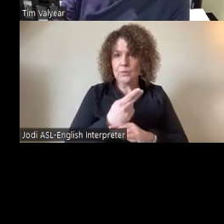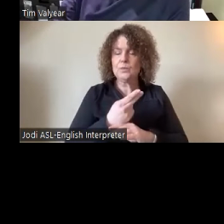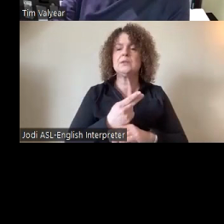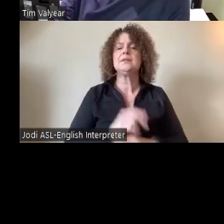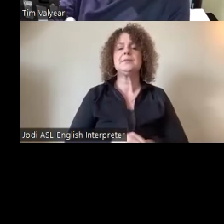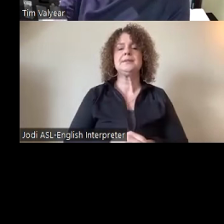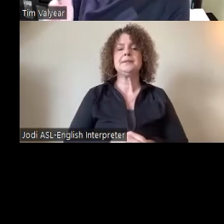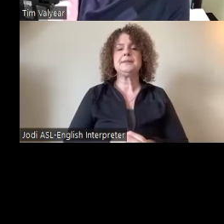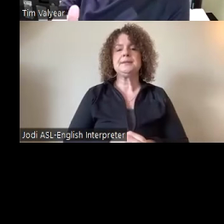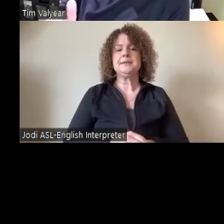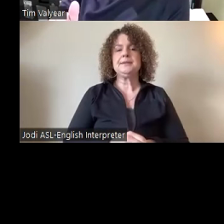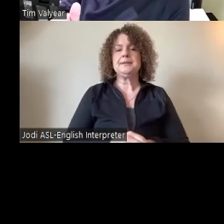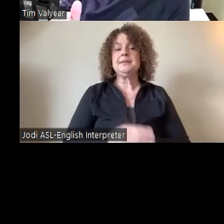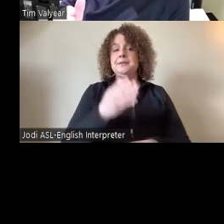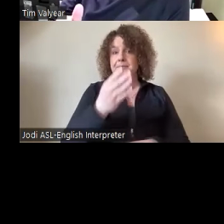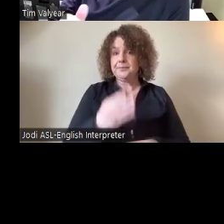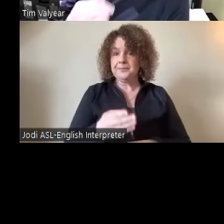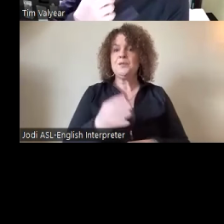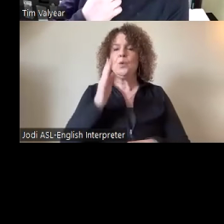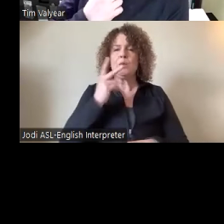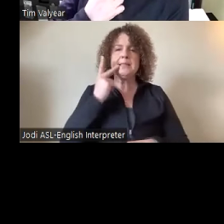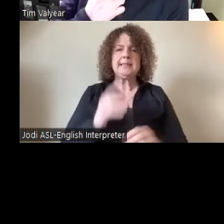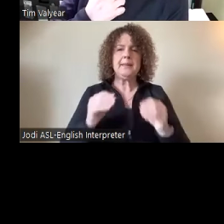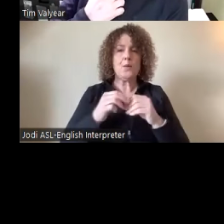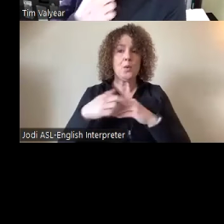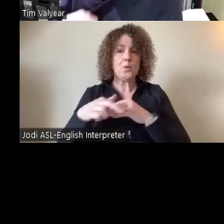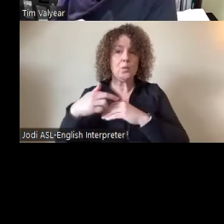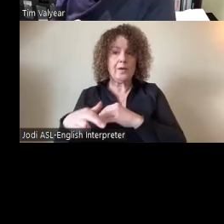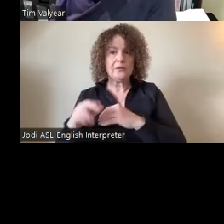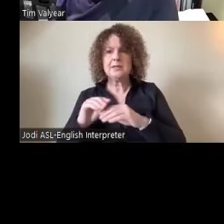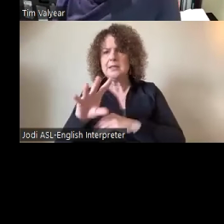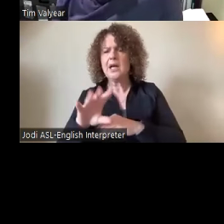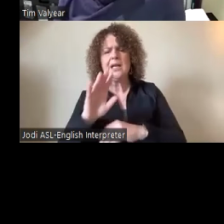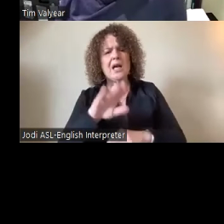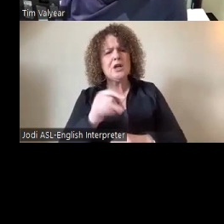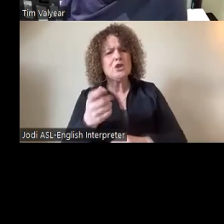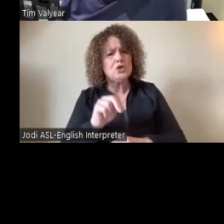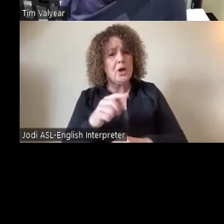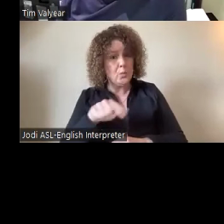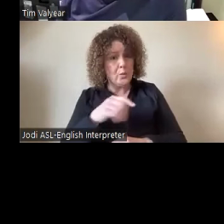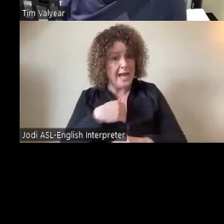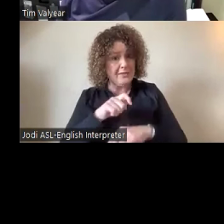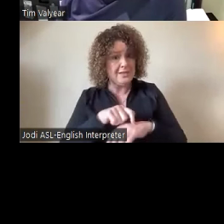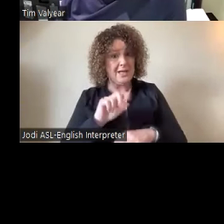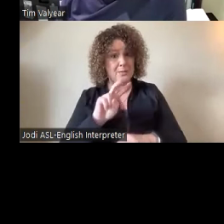nasal, some are oral, some are combination. There are a lot